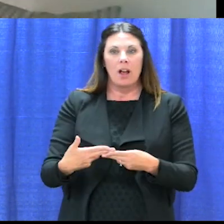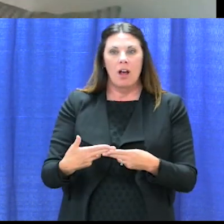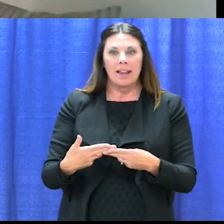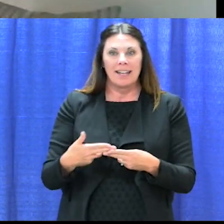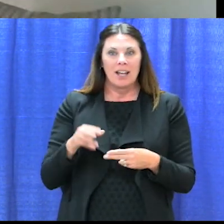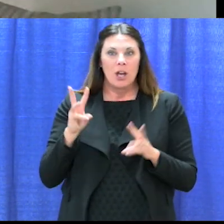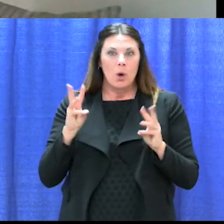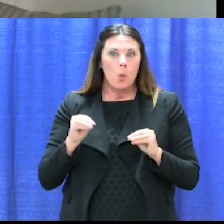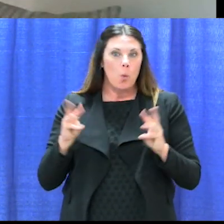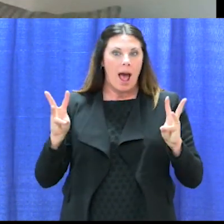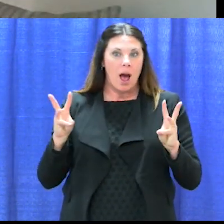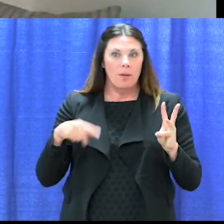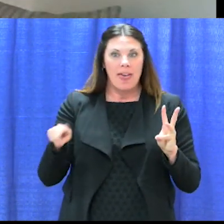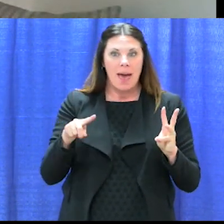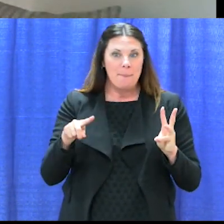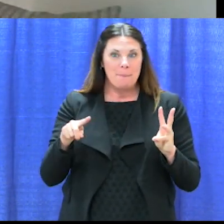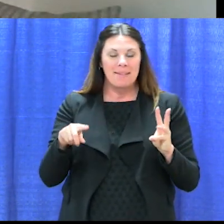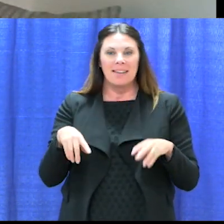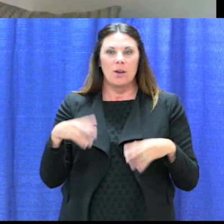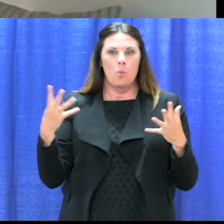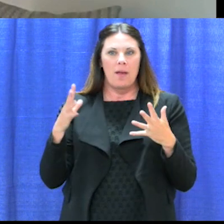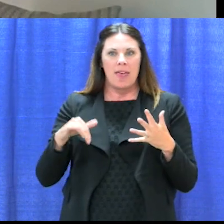Because it's Wi-Fi on wheels.